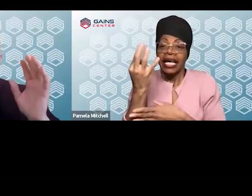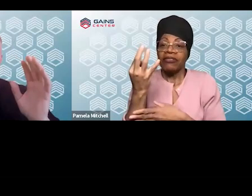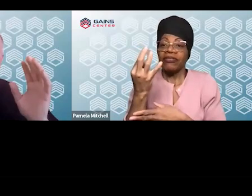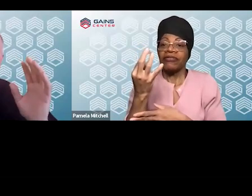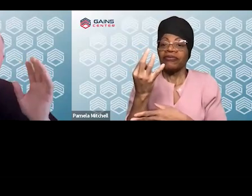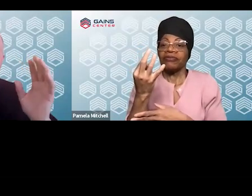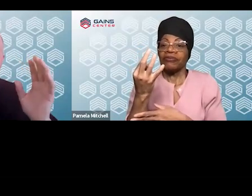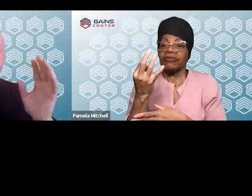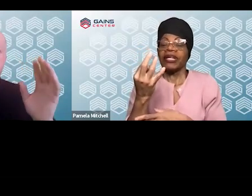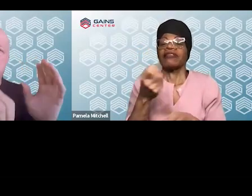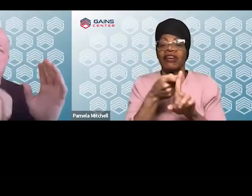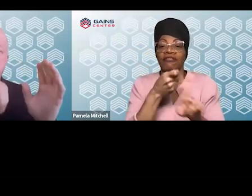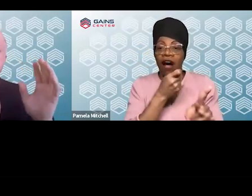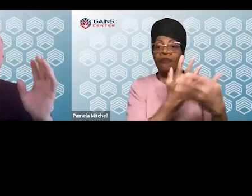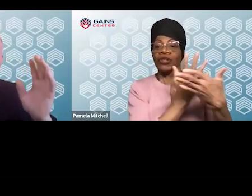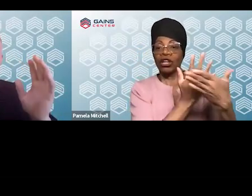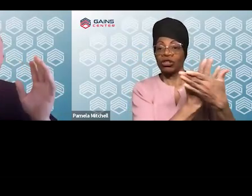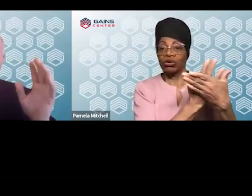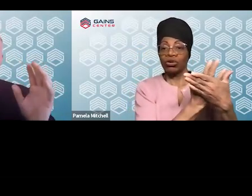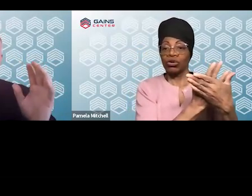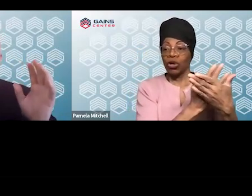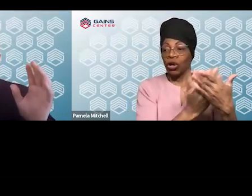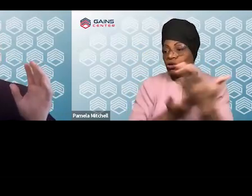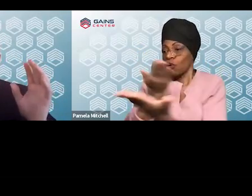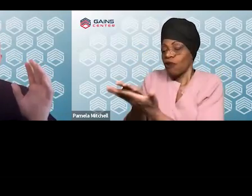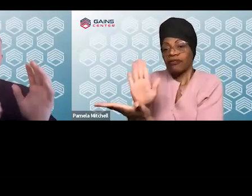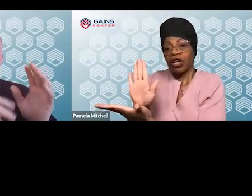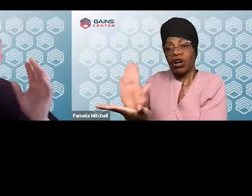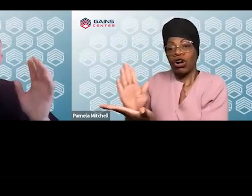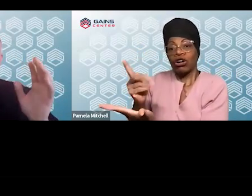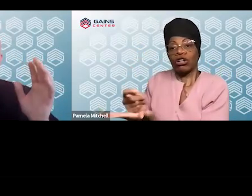if they come from incarceration to her treatment program in Burlington,